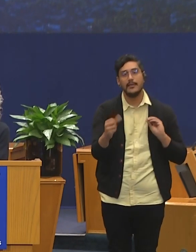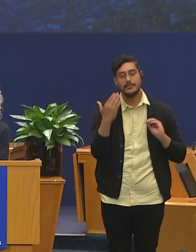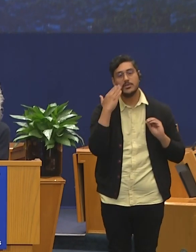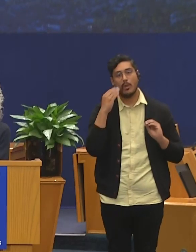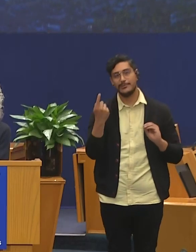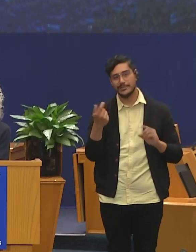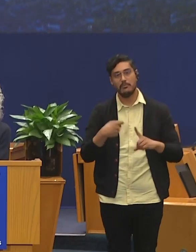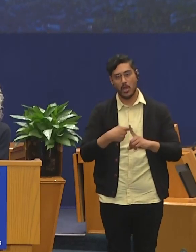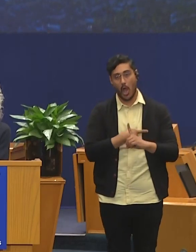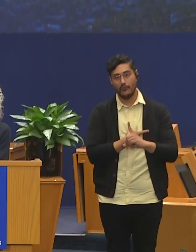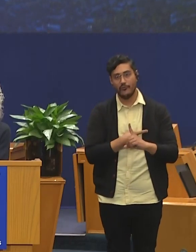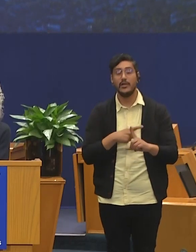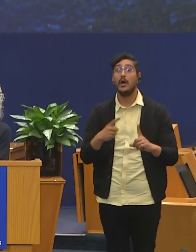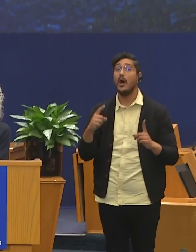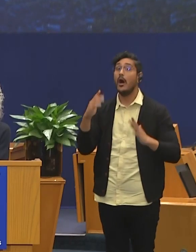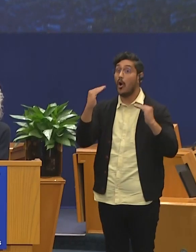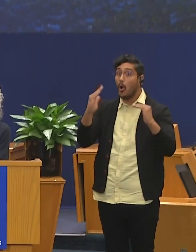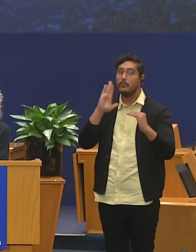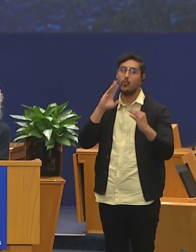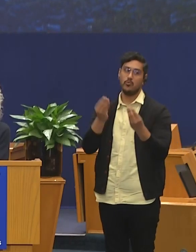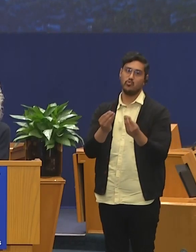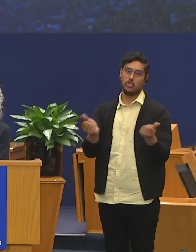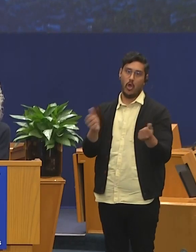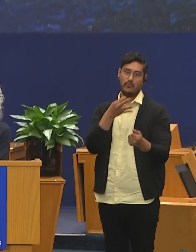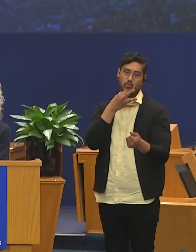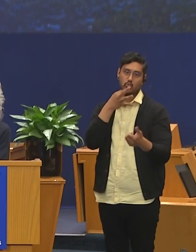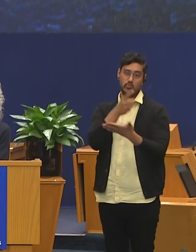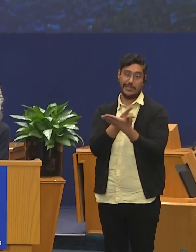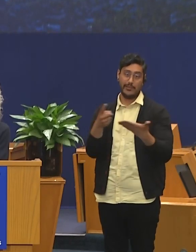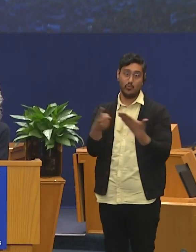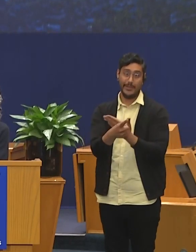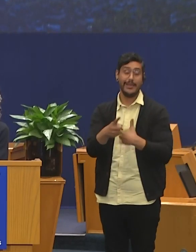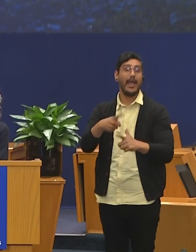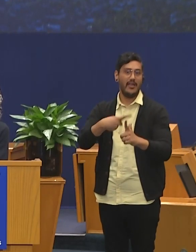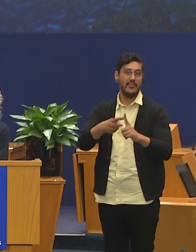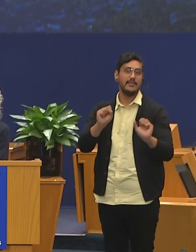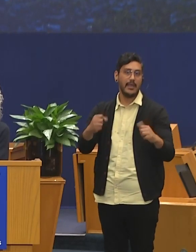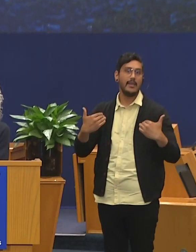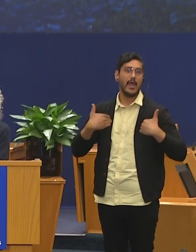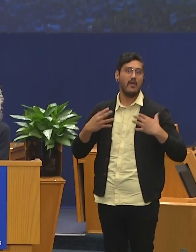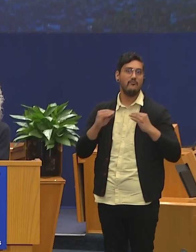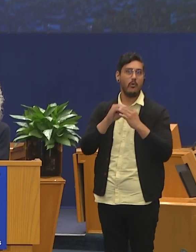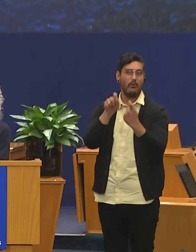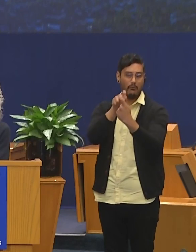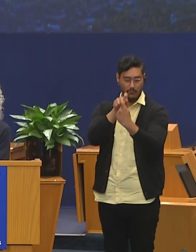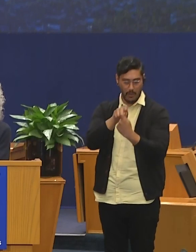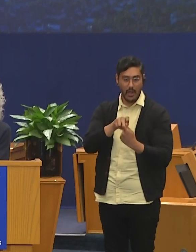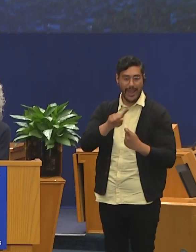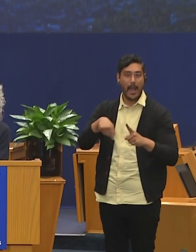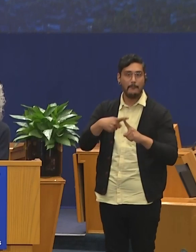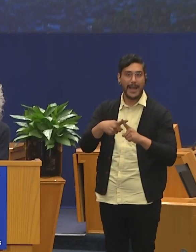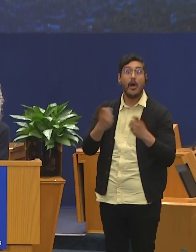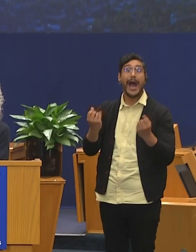CALCULATIONS ARE OFF. WE HOPE THAT THIS PROBLEM WOULD BE RESOLVED BY NEXT WEEK AND THAT WE'LL BE GETTING BOTH